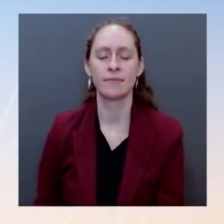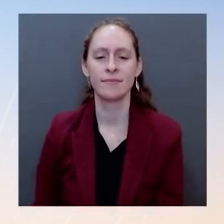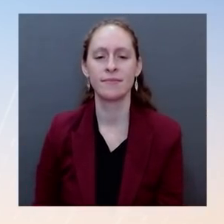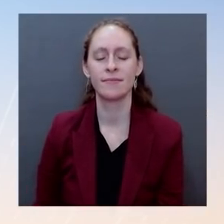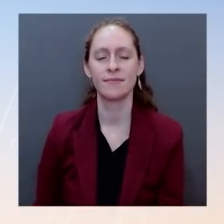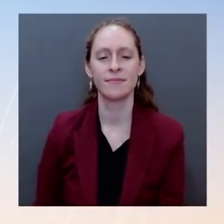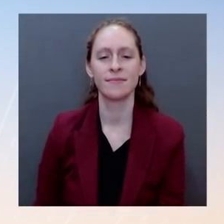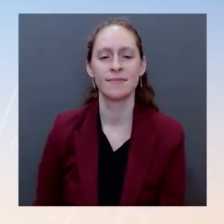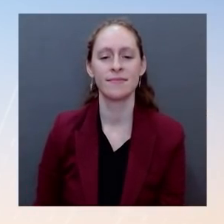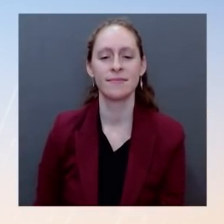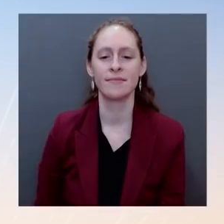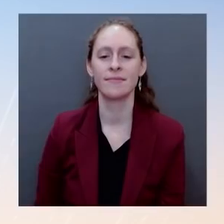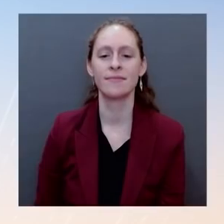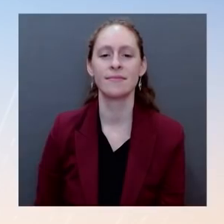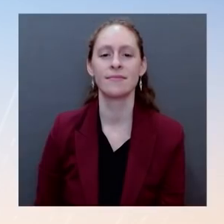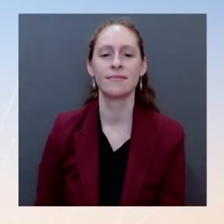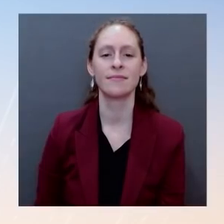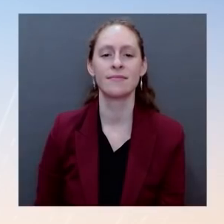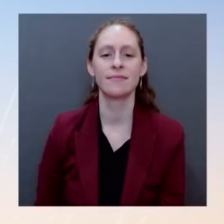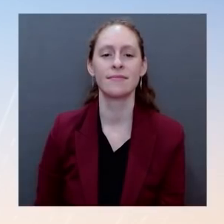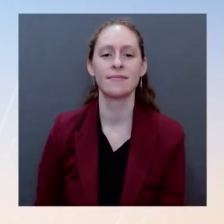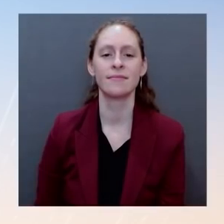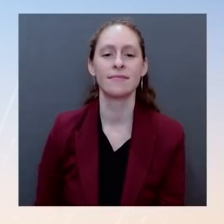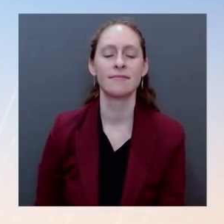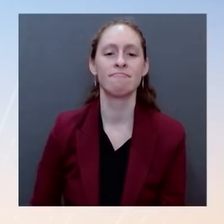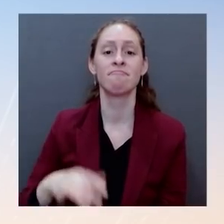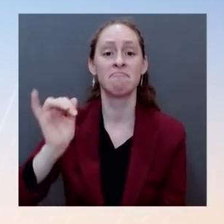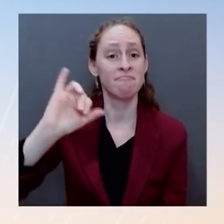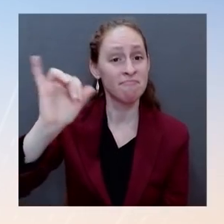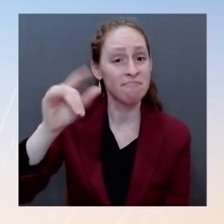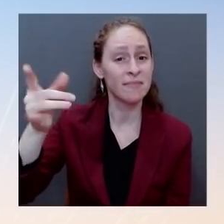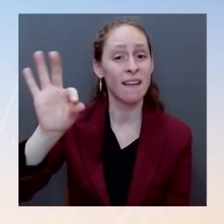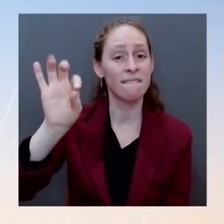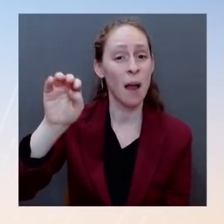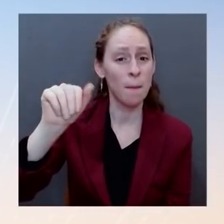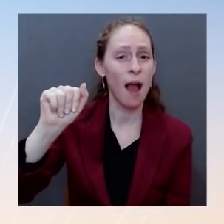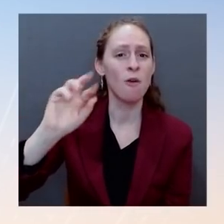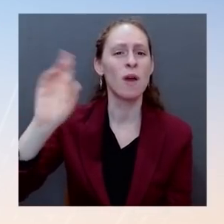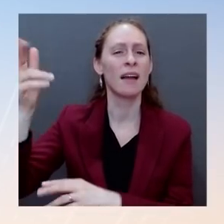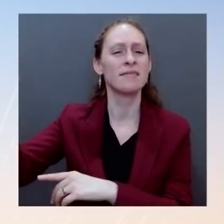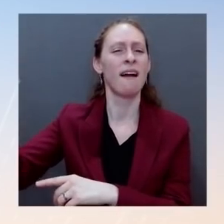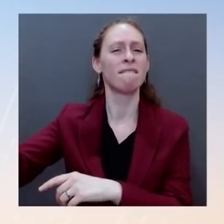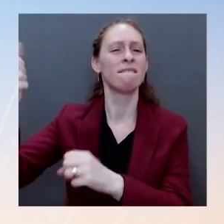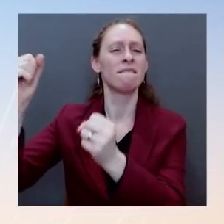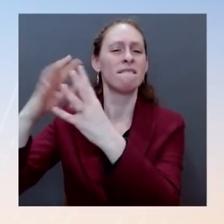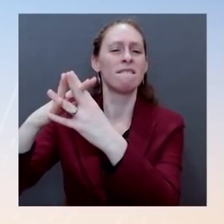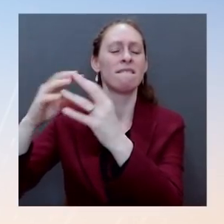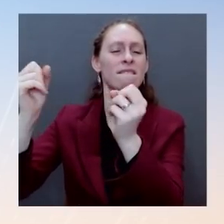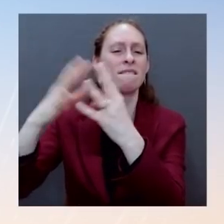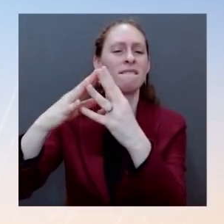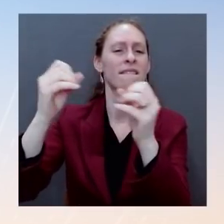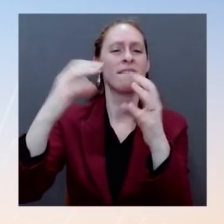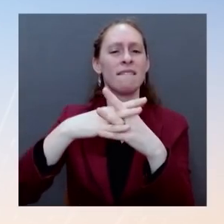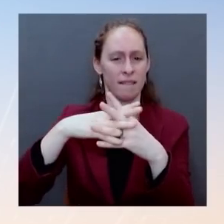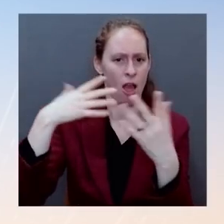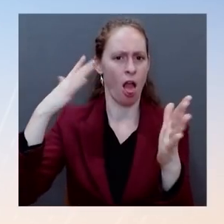We've also shipped nearly 5.5 million pieces of PPE -- from hospital gowns, to N95s, to gloves -- in the last two weeks alone.